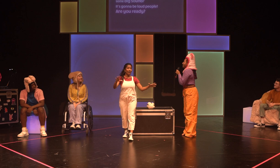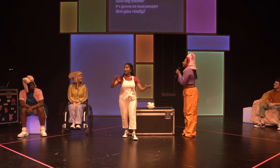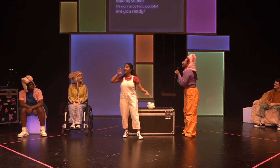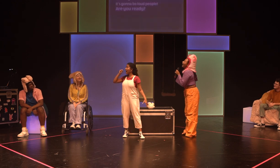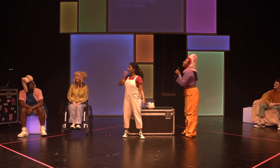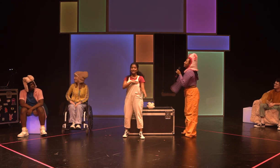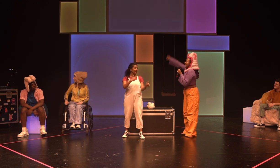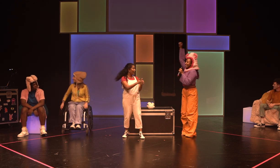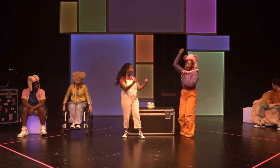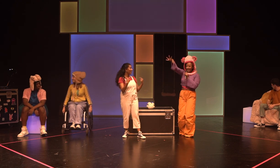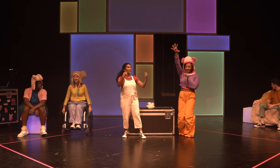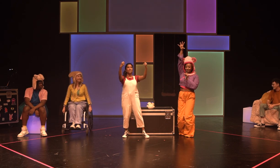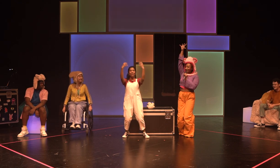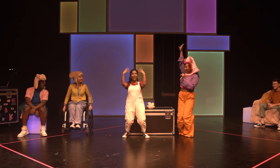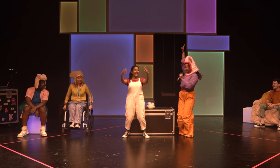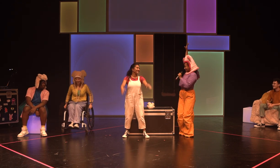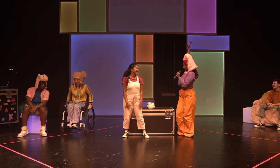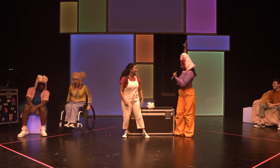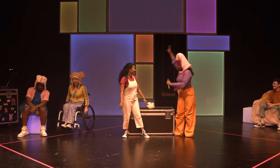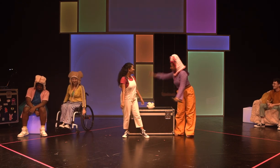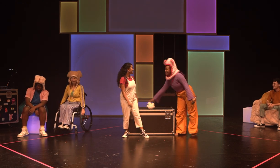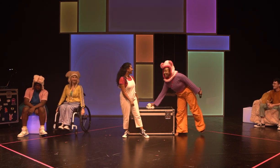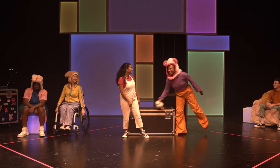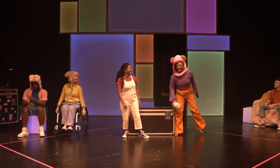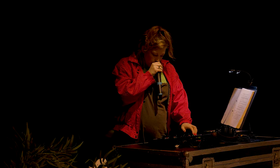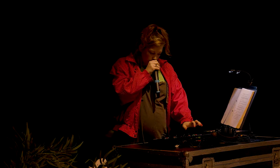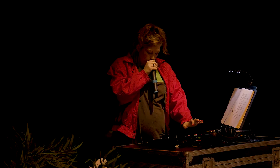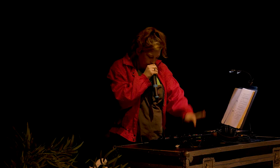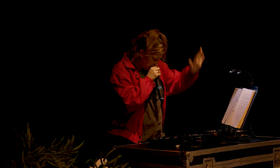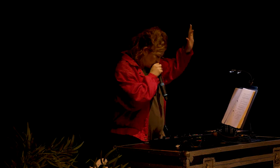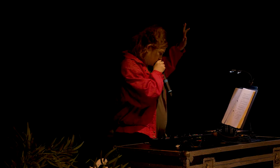[ # GRACE STARTS TO BEATBOX ]